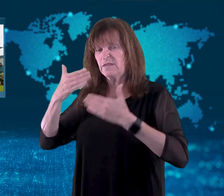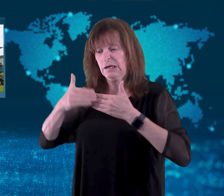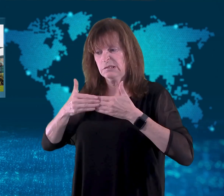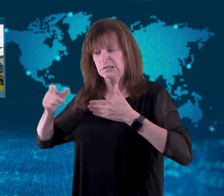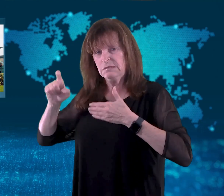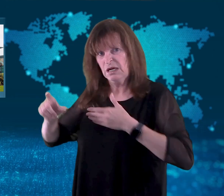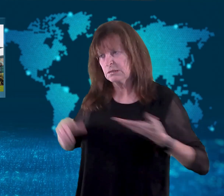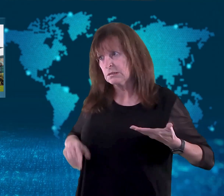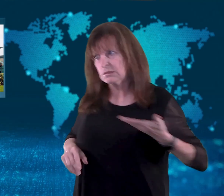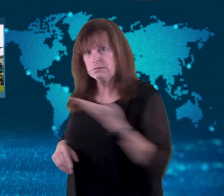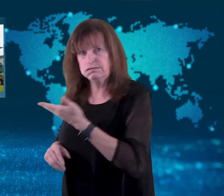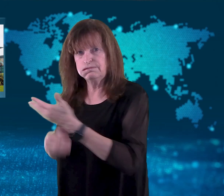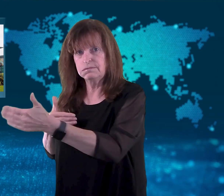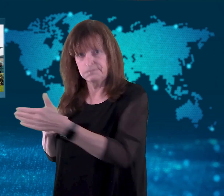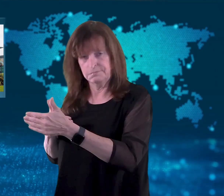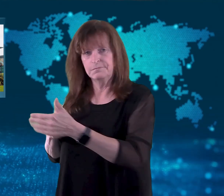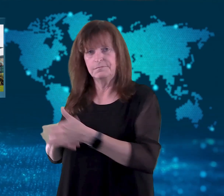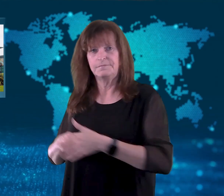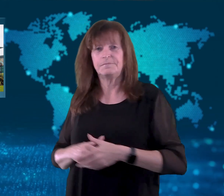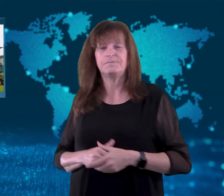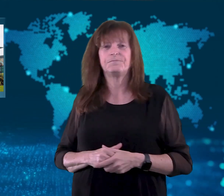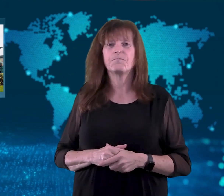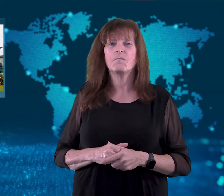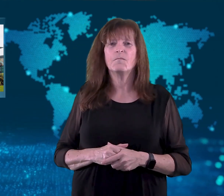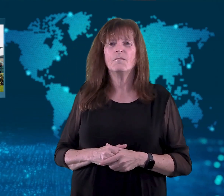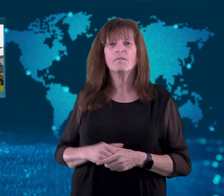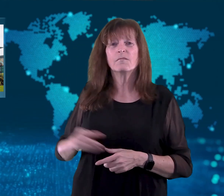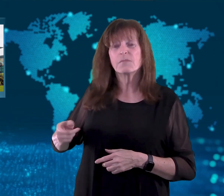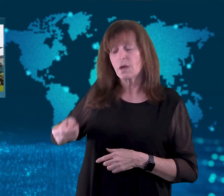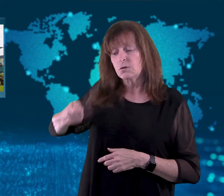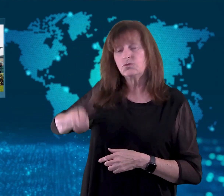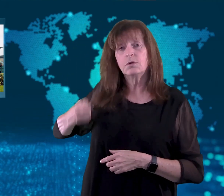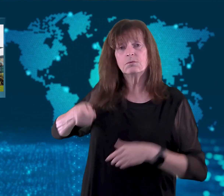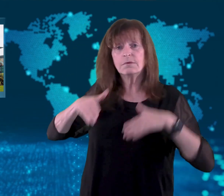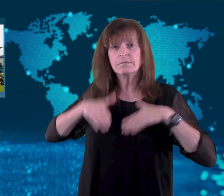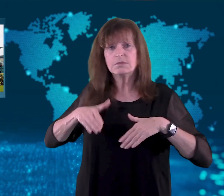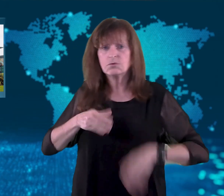within the next 45 days.